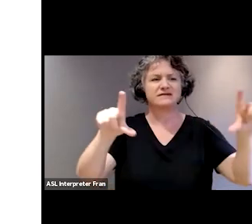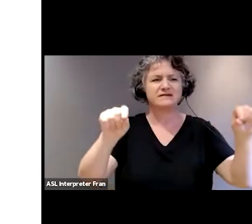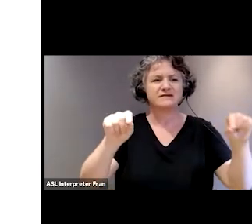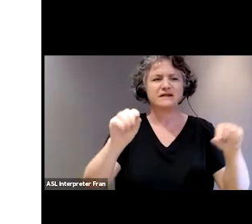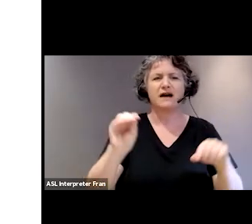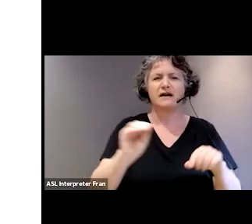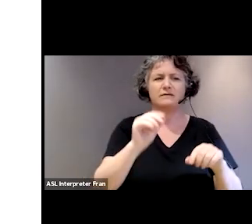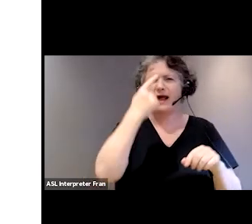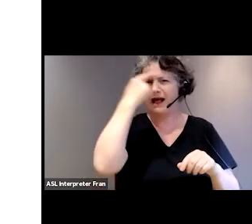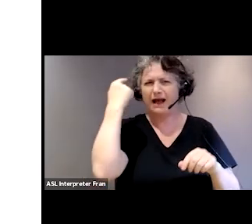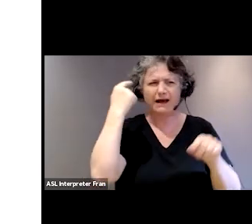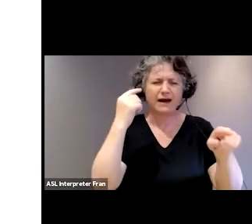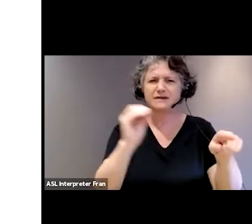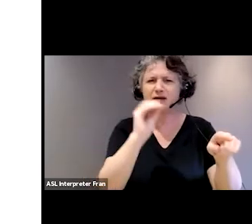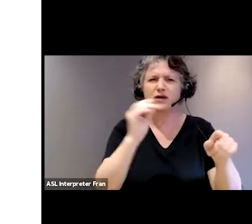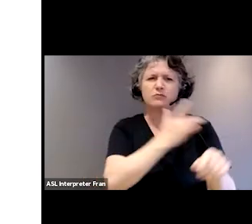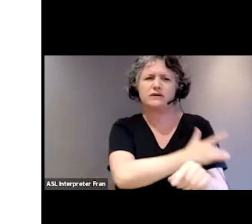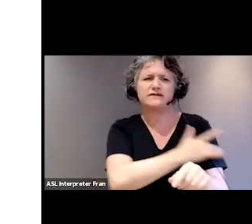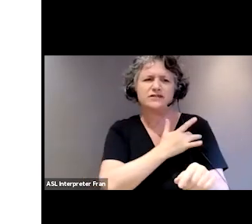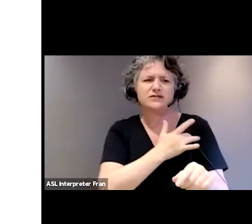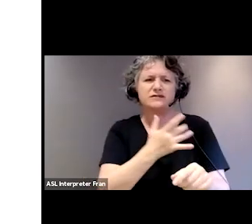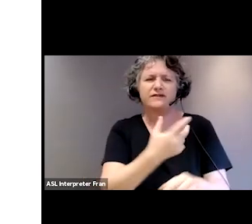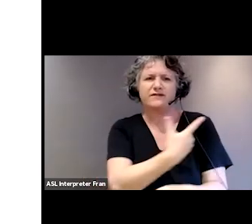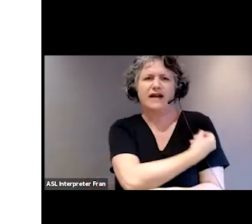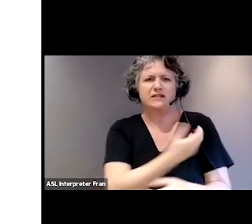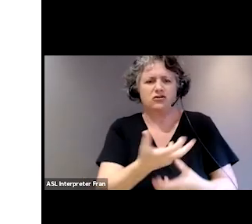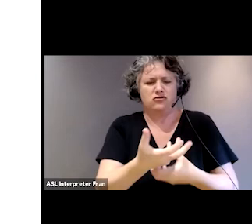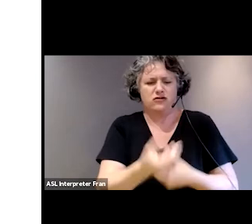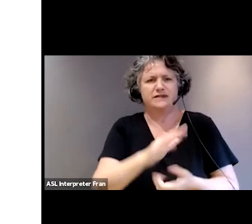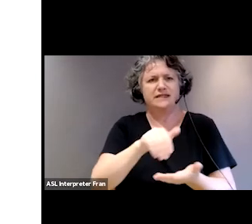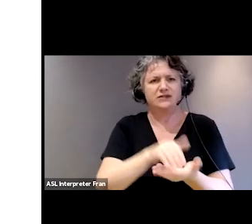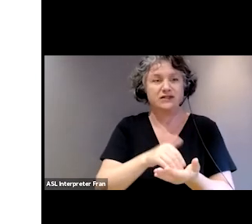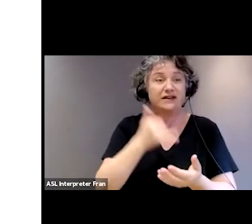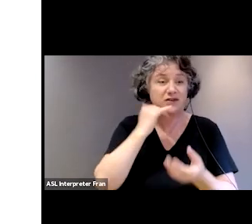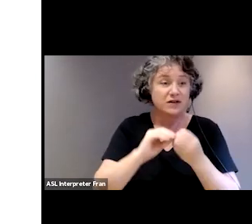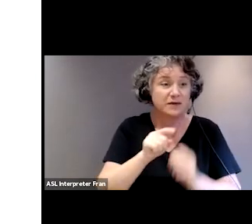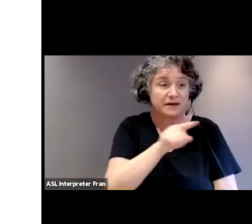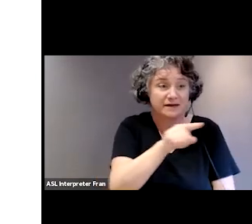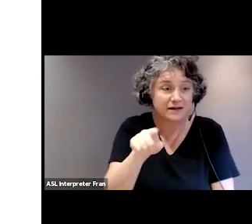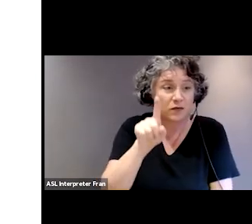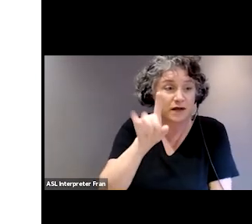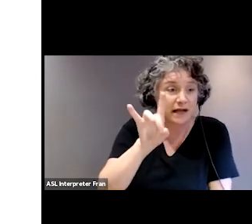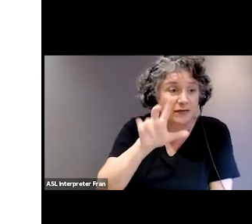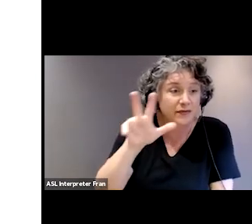Just a reminder that you are not alone and there is some support available. We are sharing this resource from the city, 211 you can reach out for help to find mental health